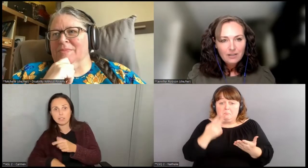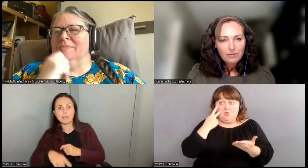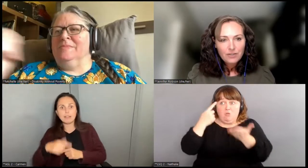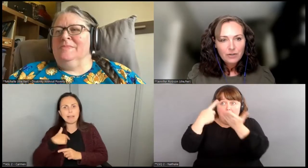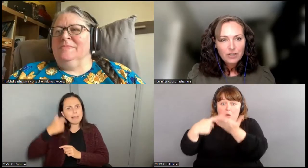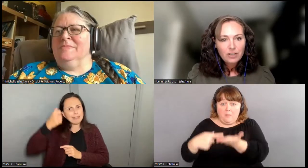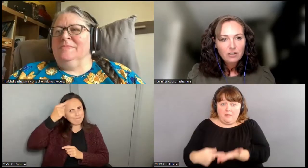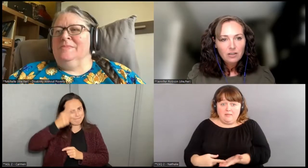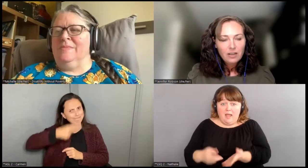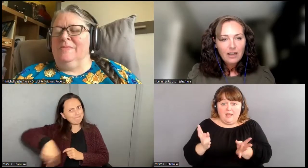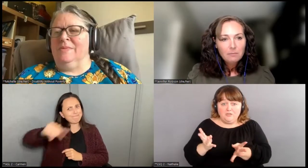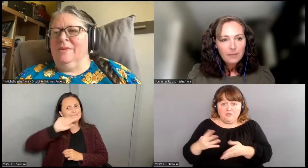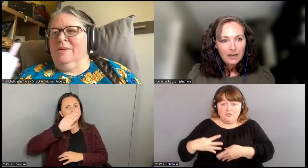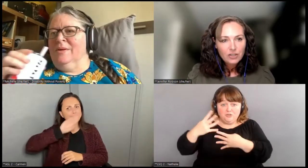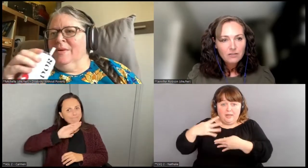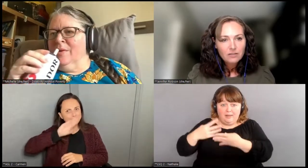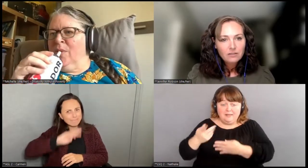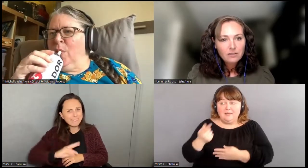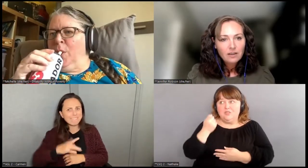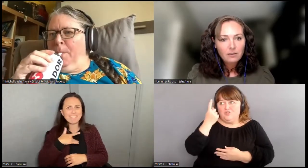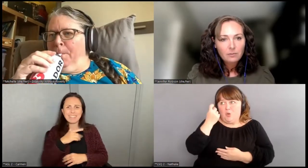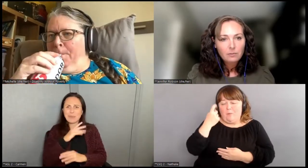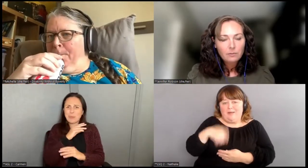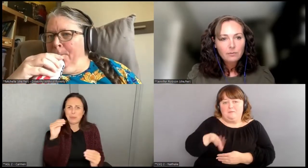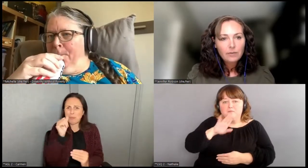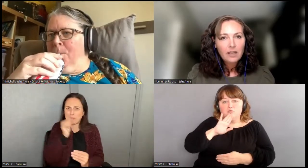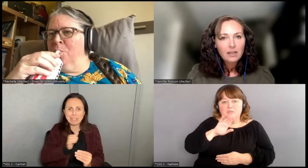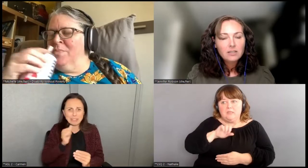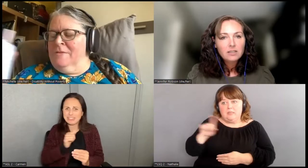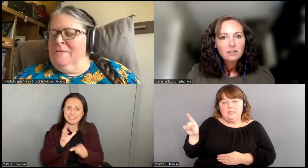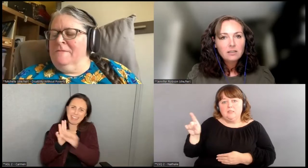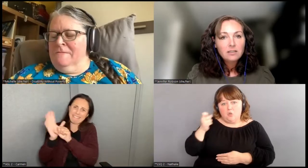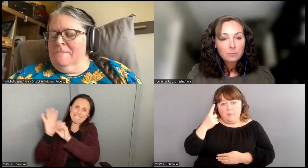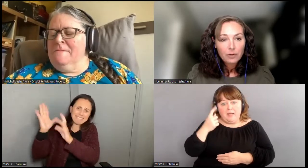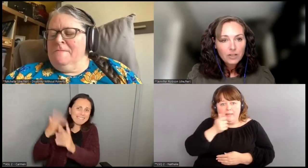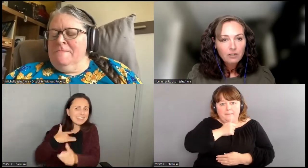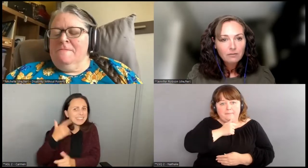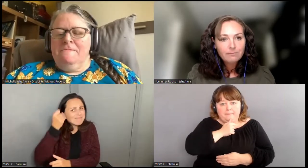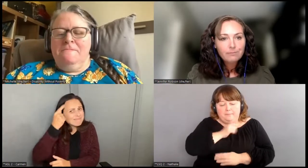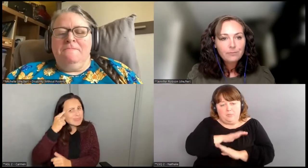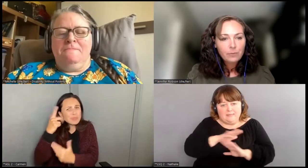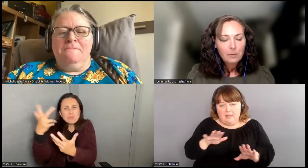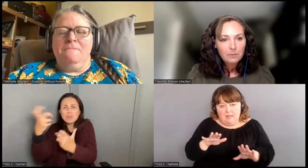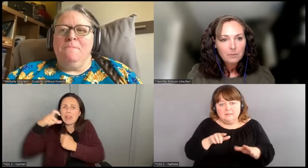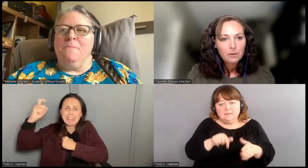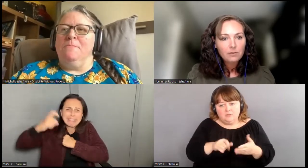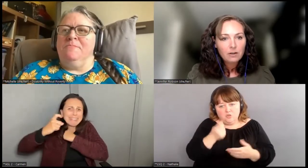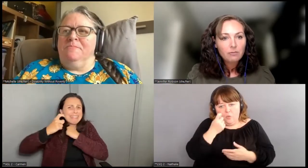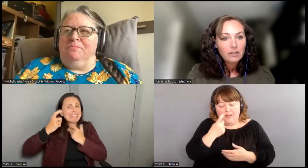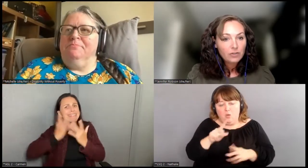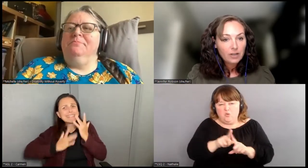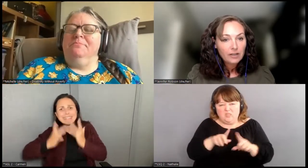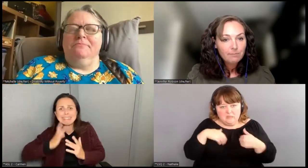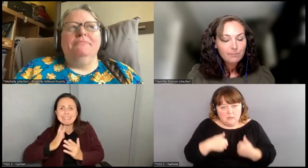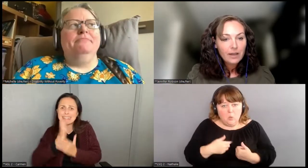THE FRUSTRATION AND IMPATIENCE. AND DESPERATION FOR MANY PEOPLE THAT ARE REALLY STRUGGLING.